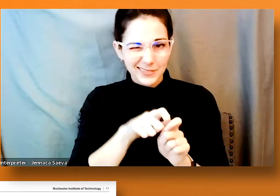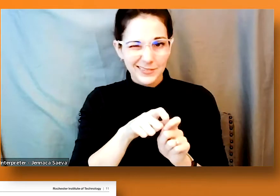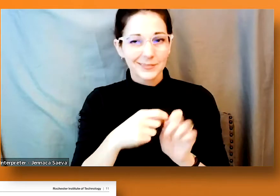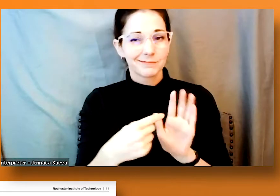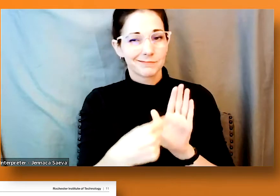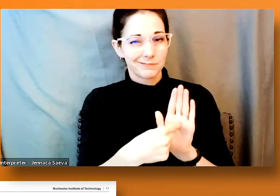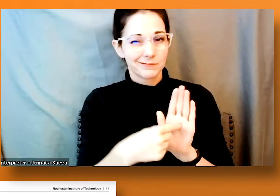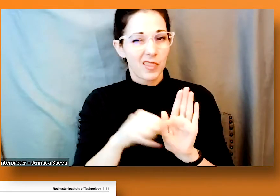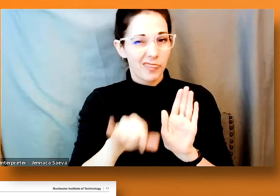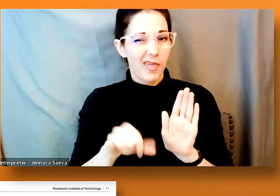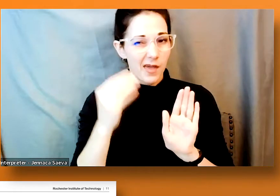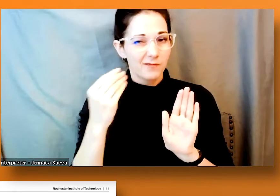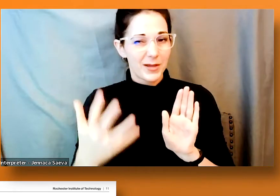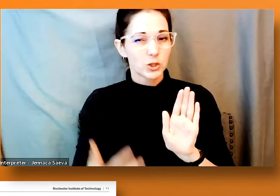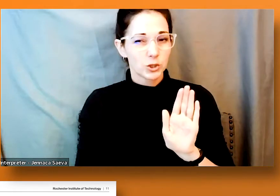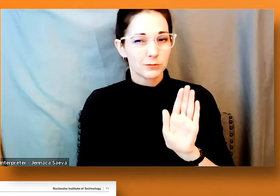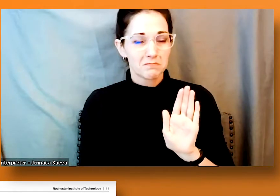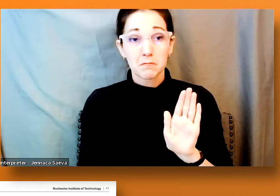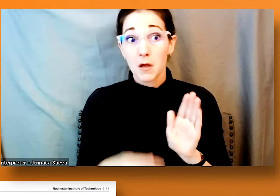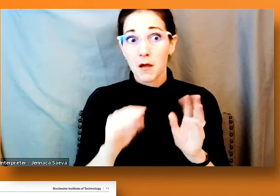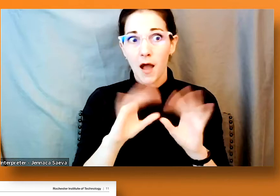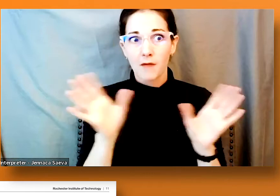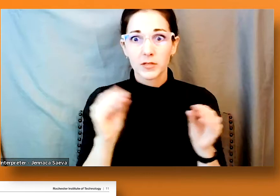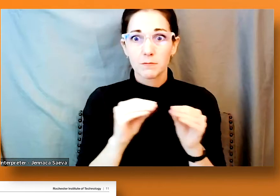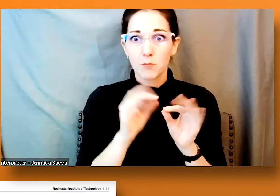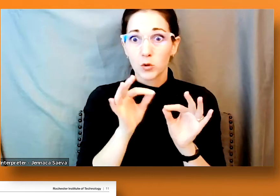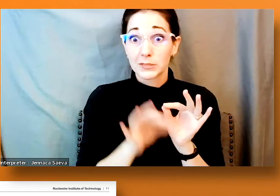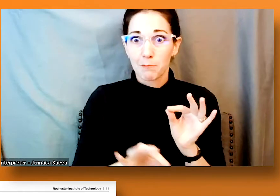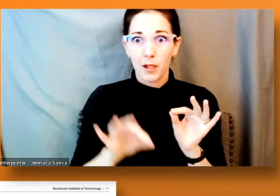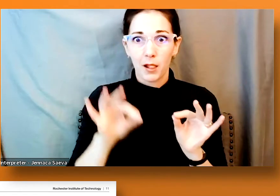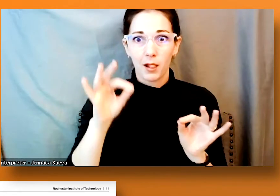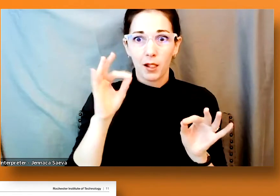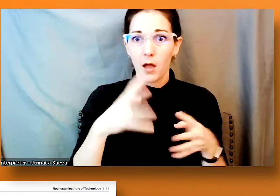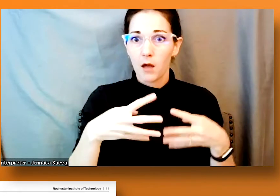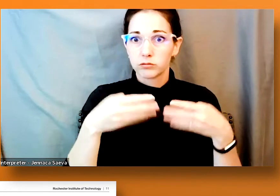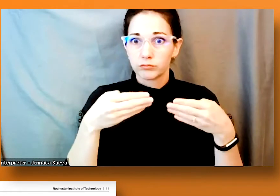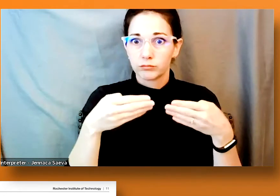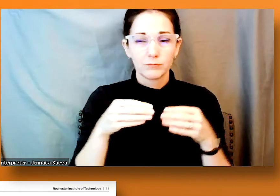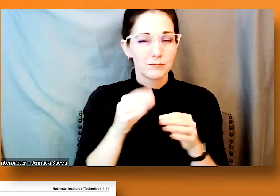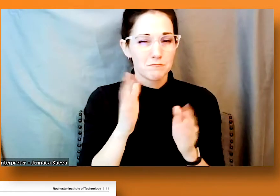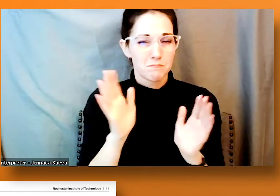And it will be a smaller version, a simpler version of this.